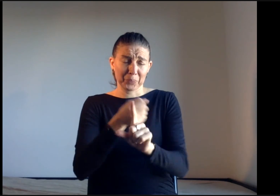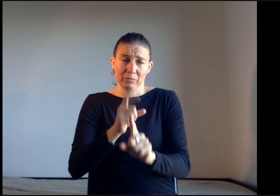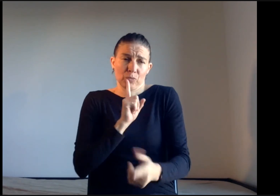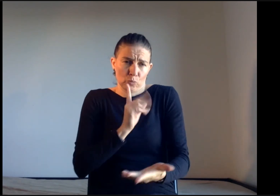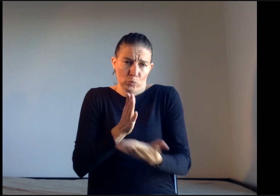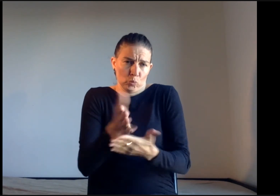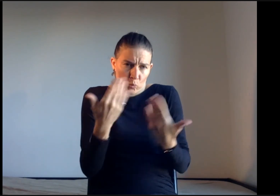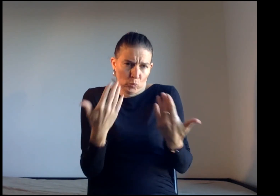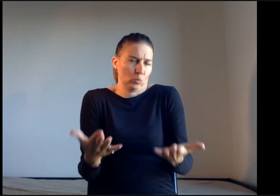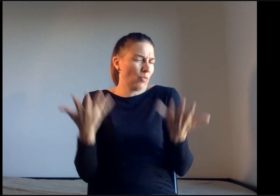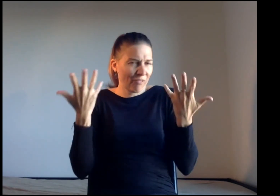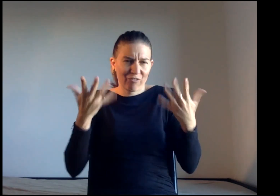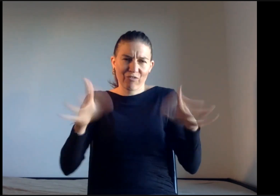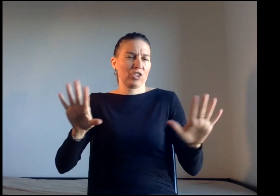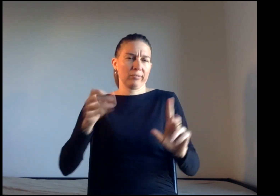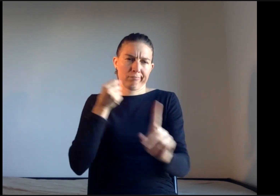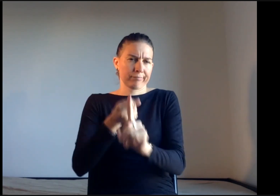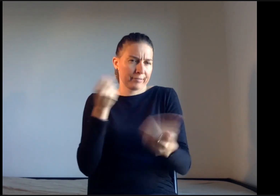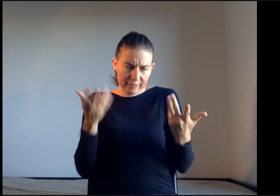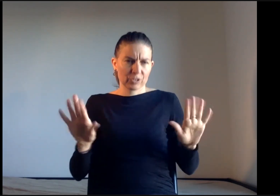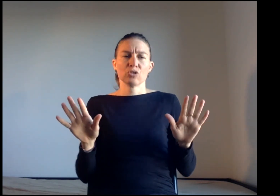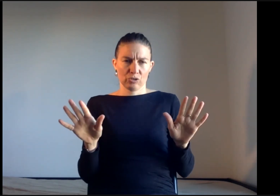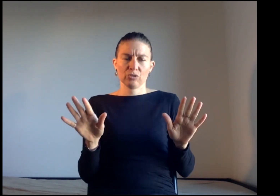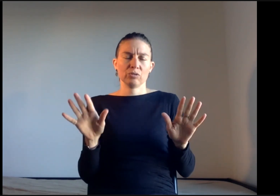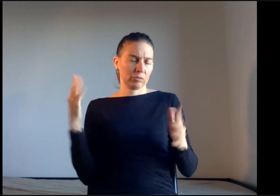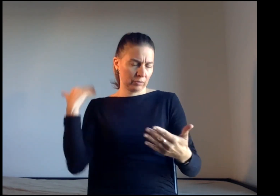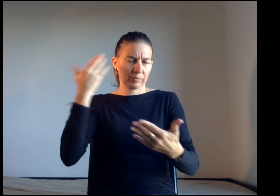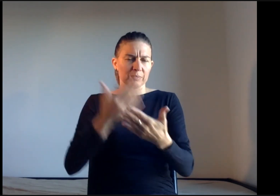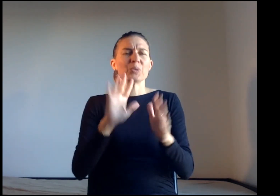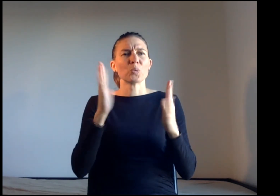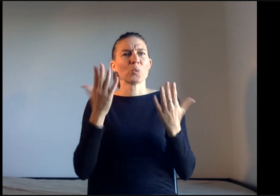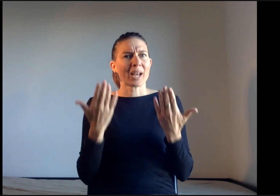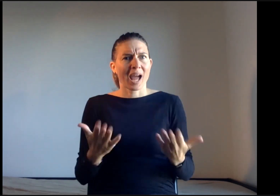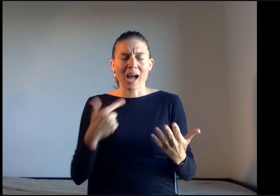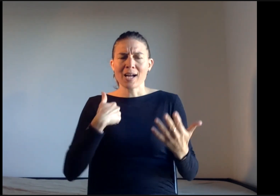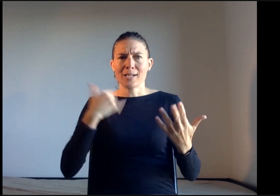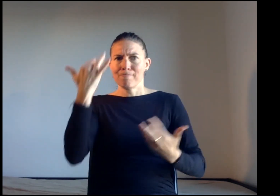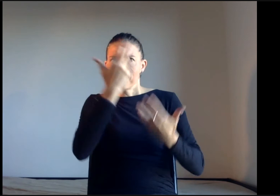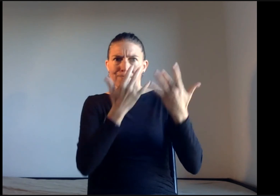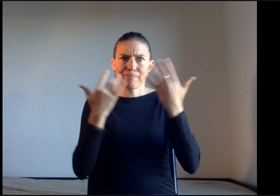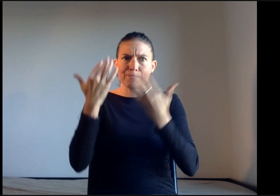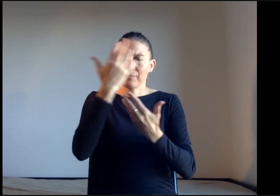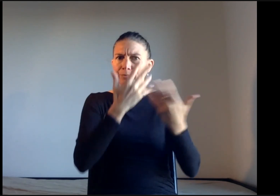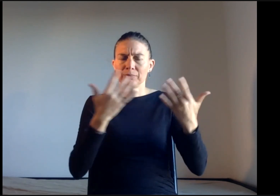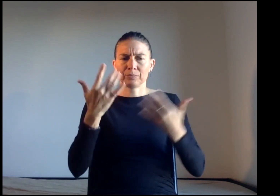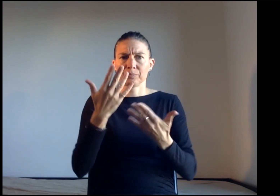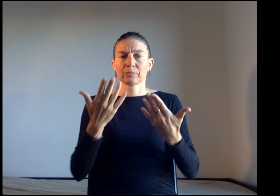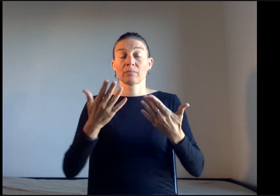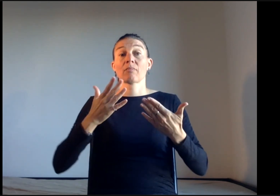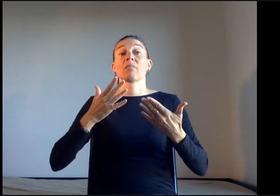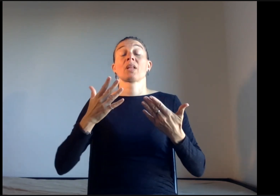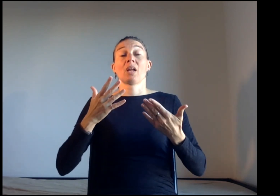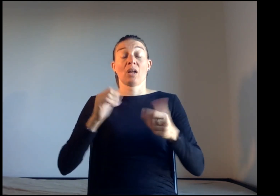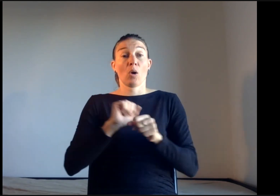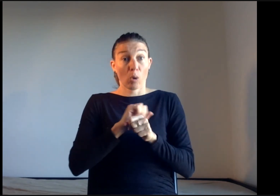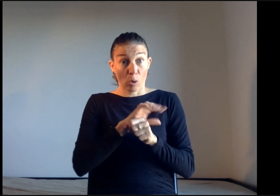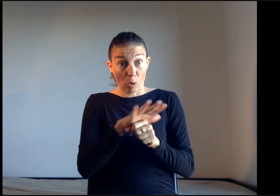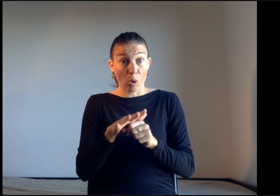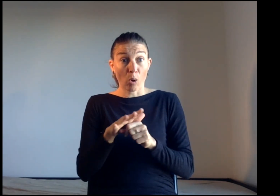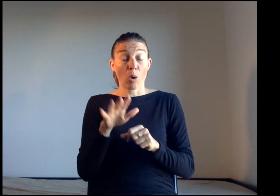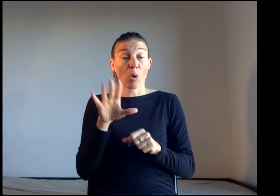We've been thinking about the after COVID-19 condition